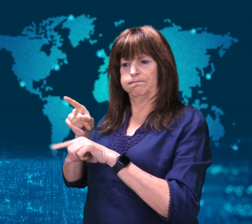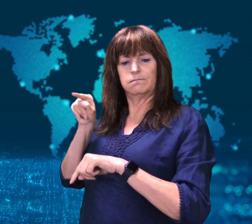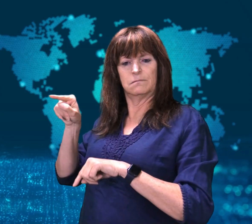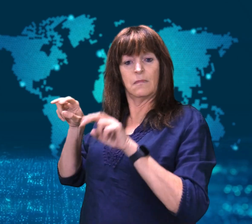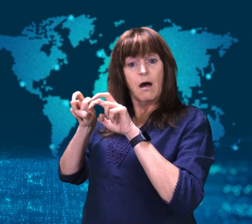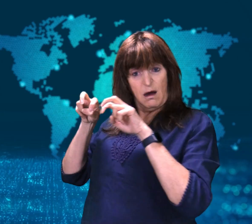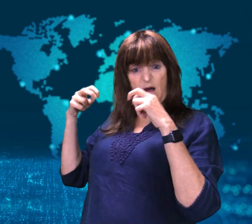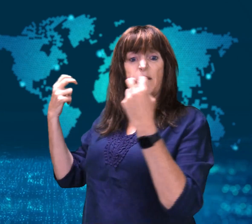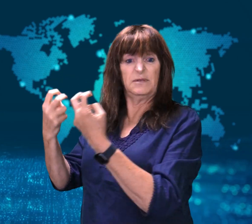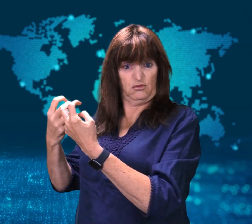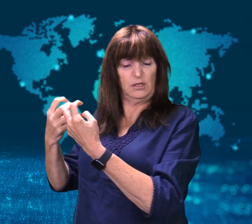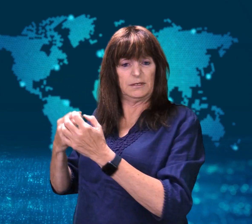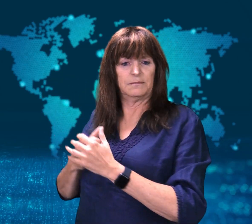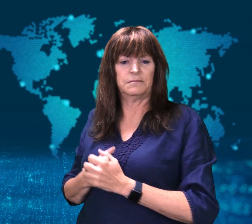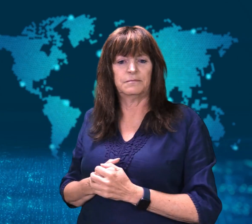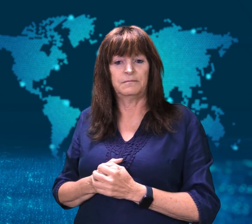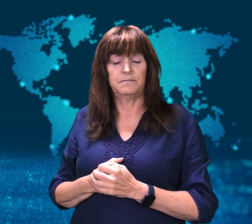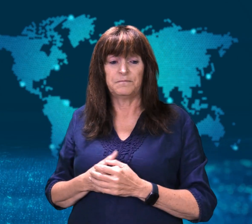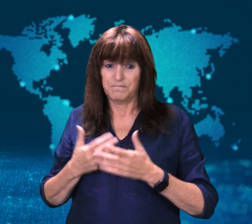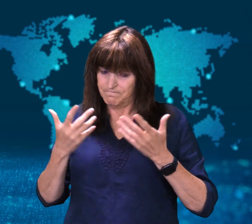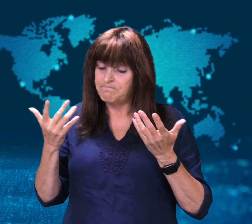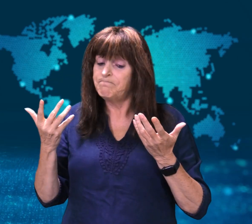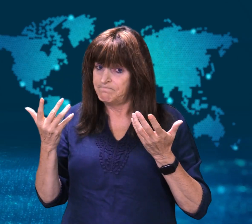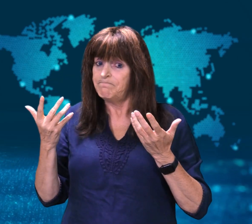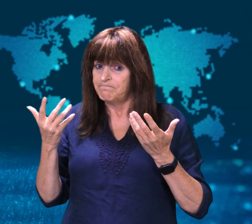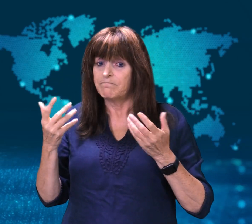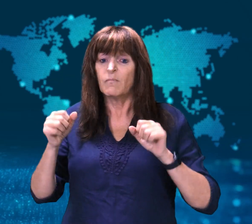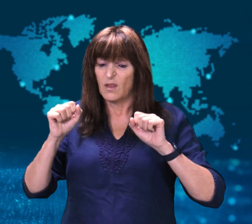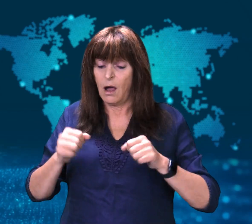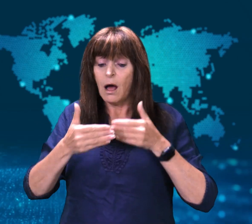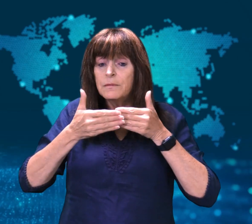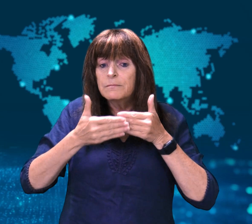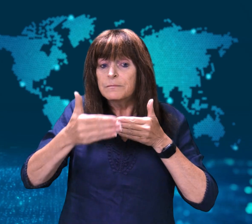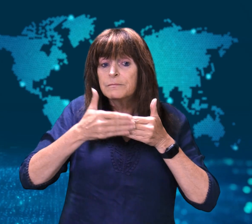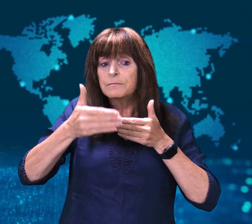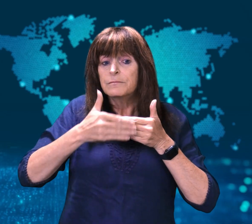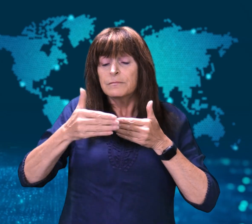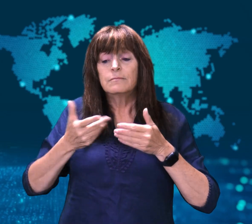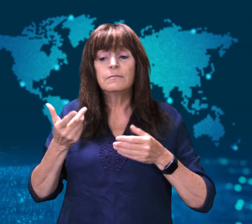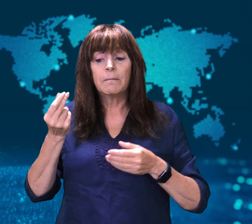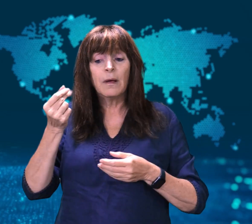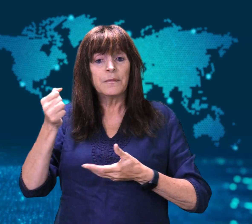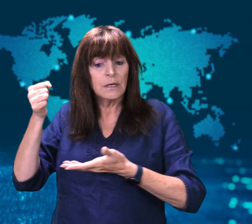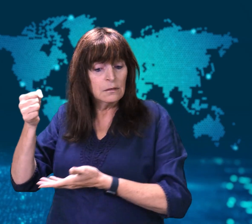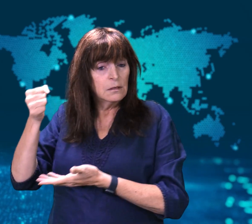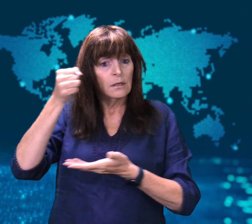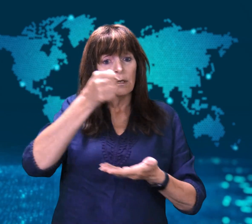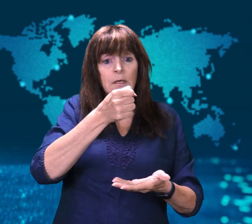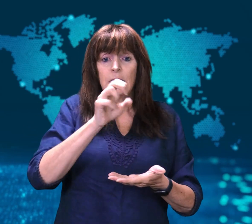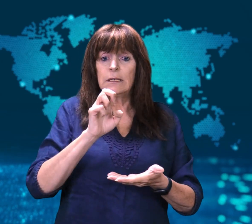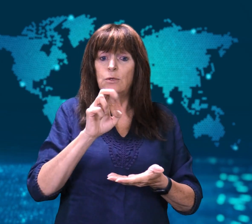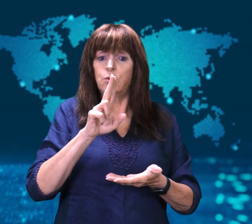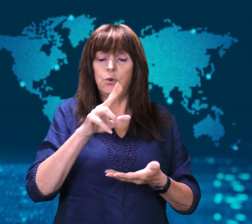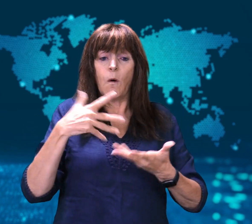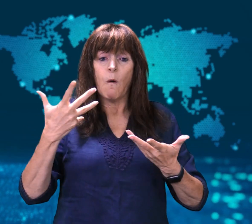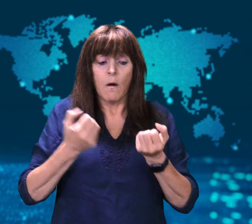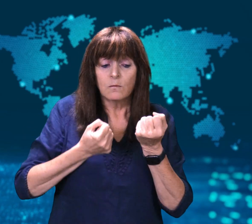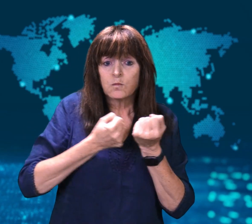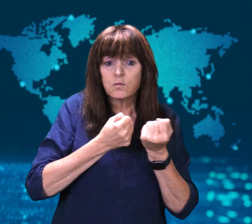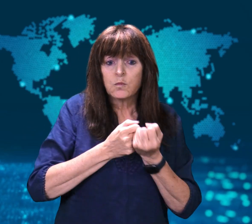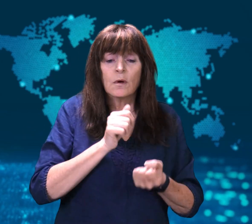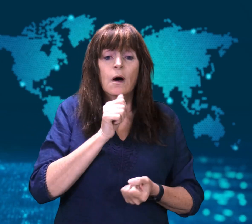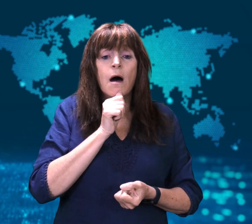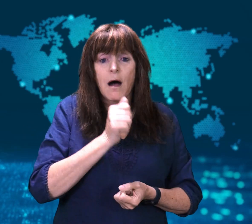This could affect the EU’s funding and support for Hungary,